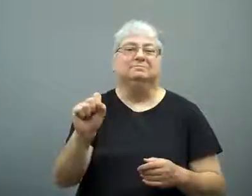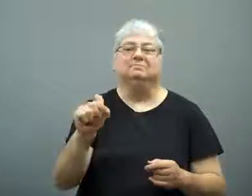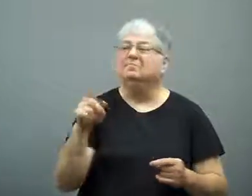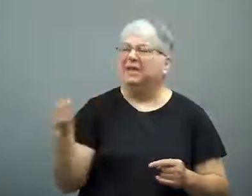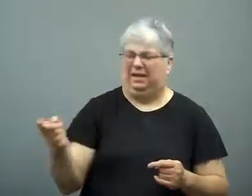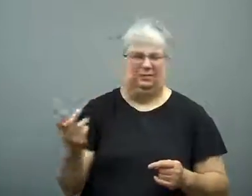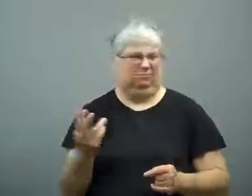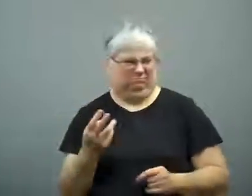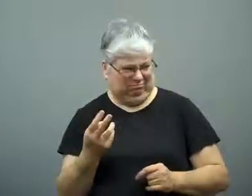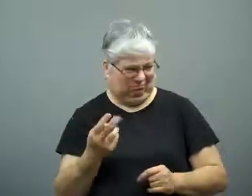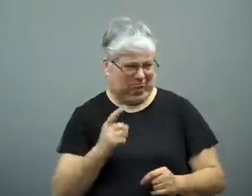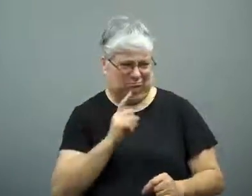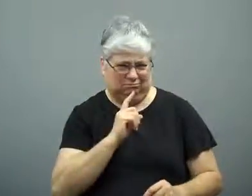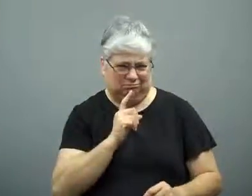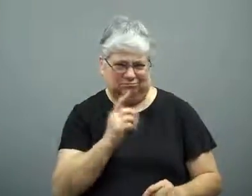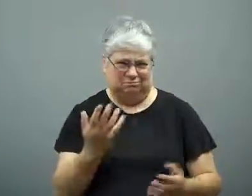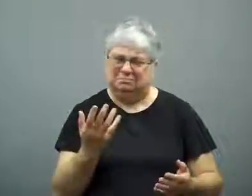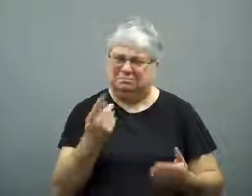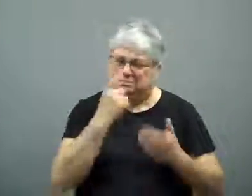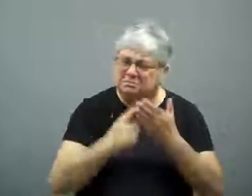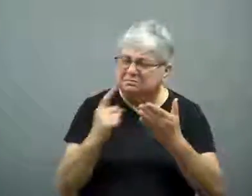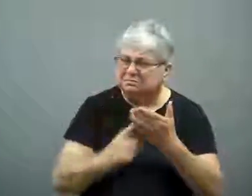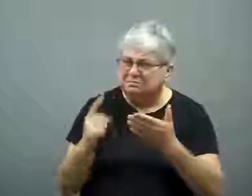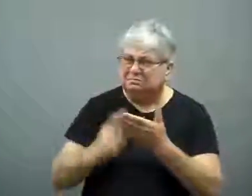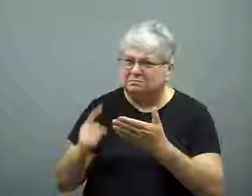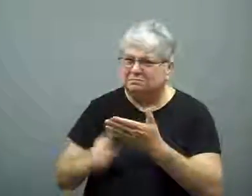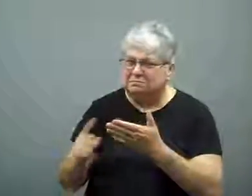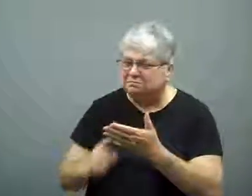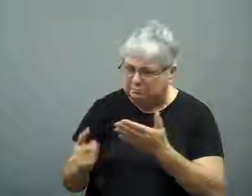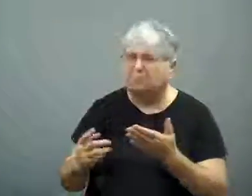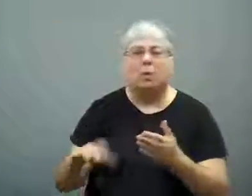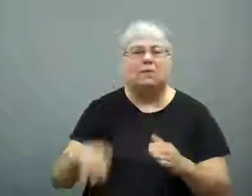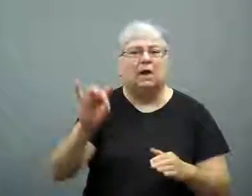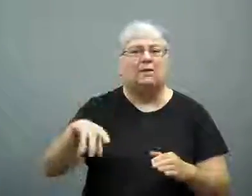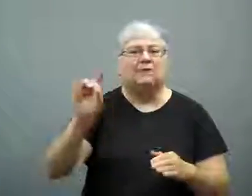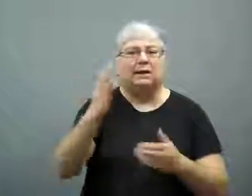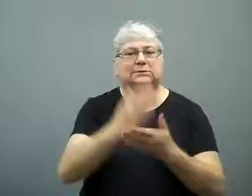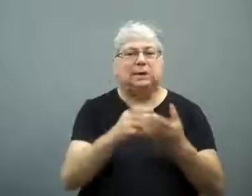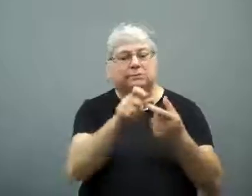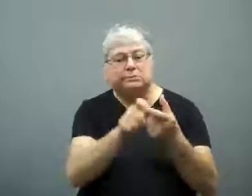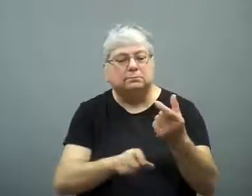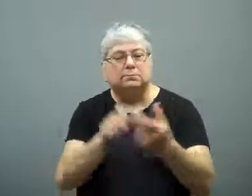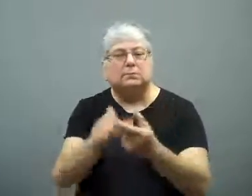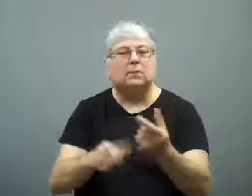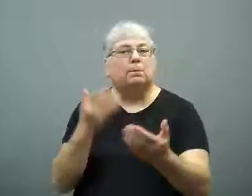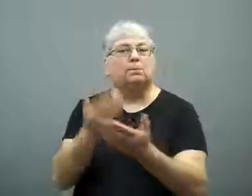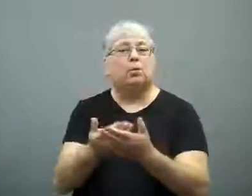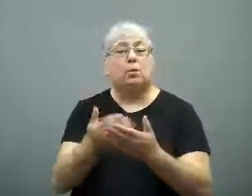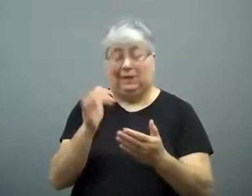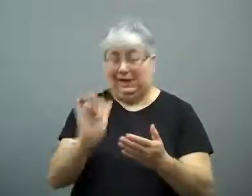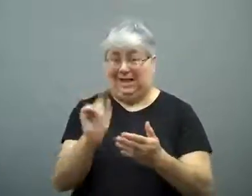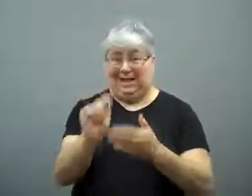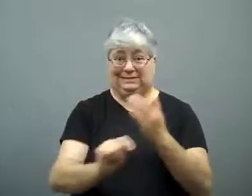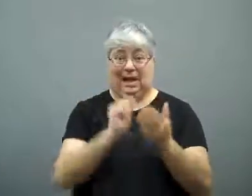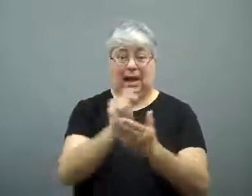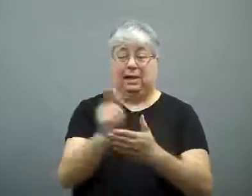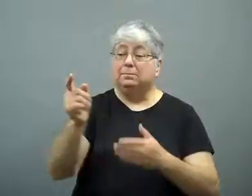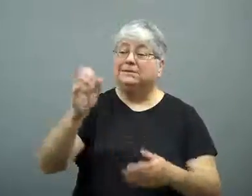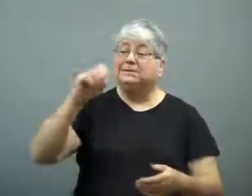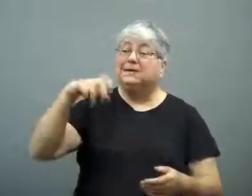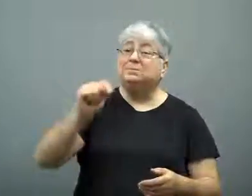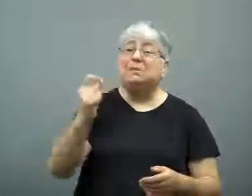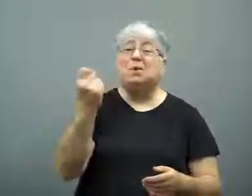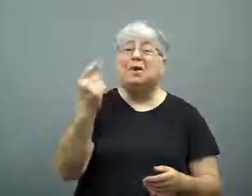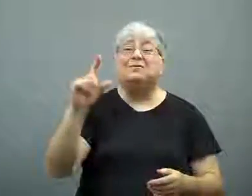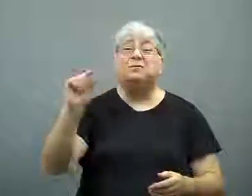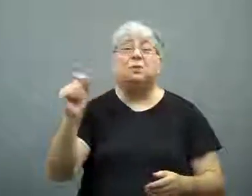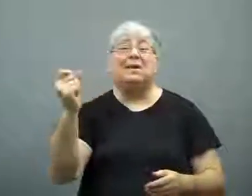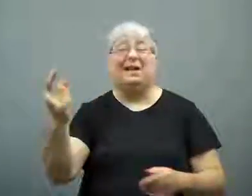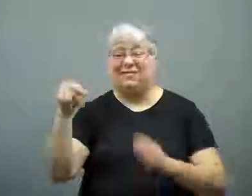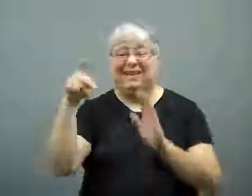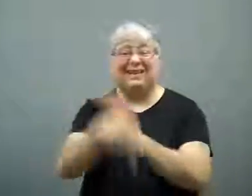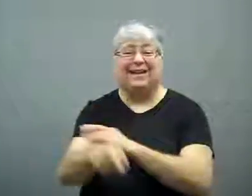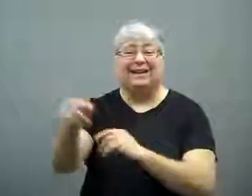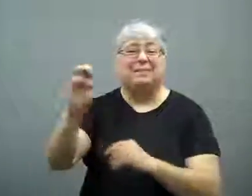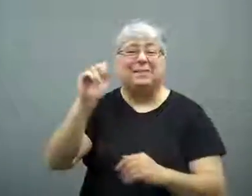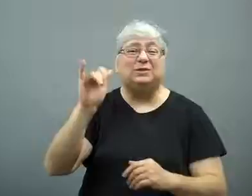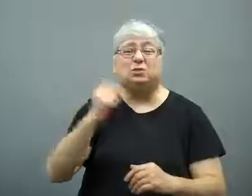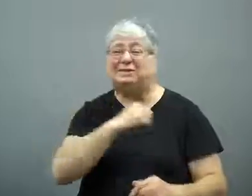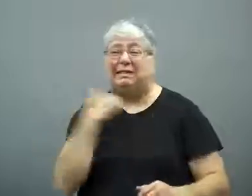He did some checking and found some receipts